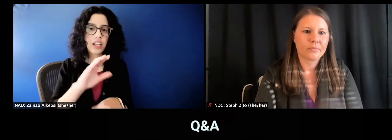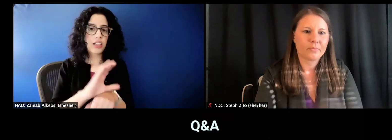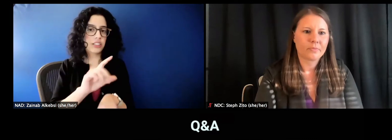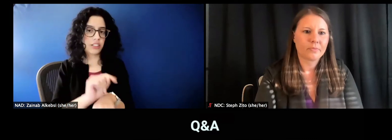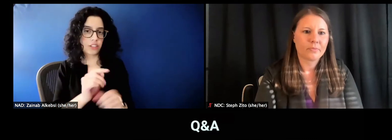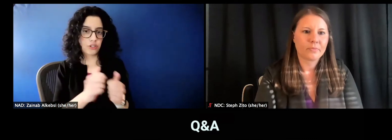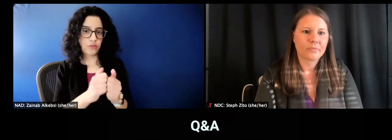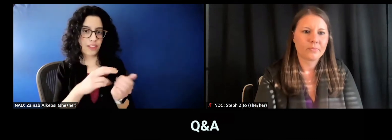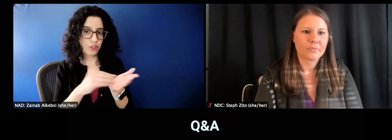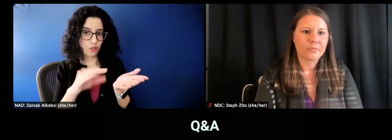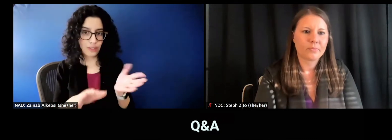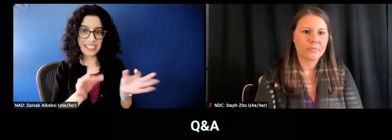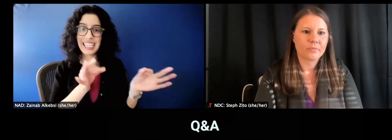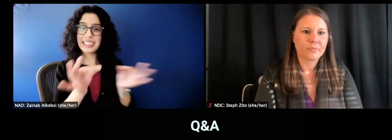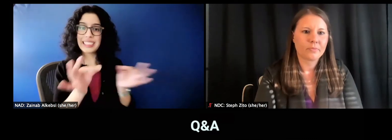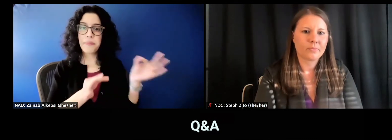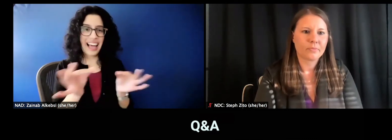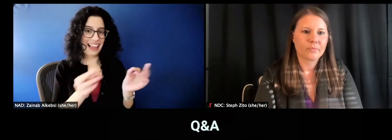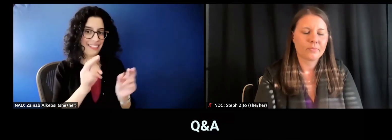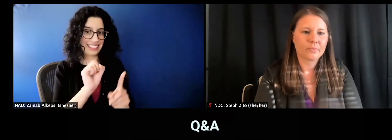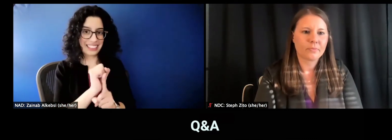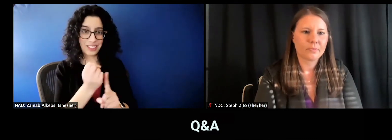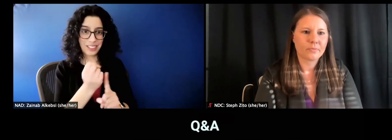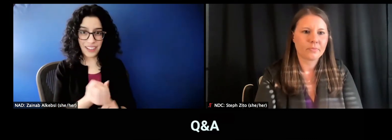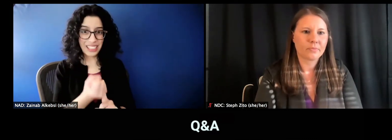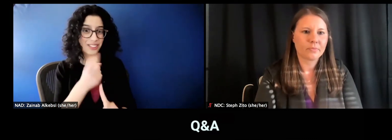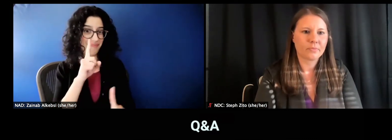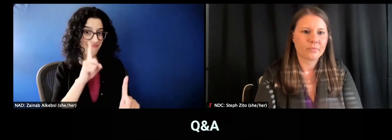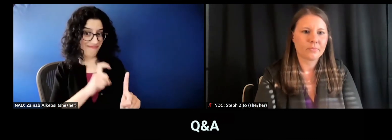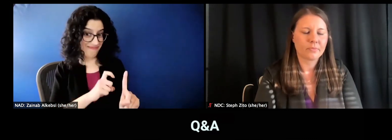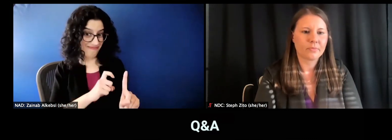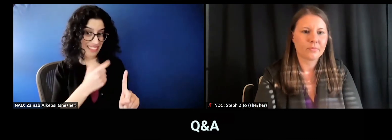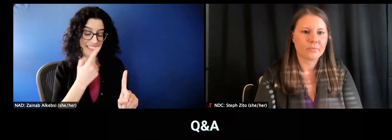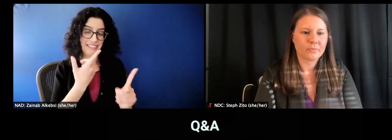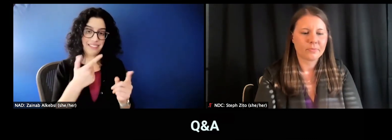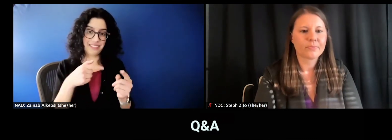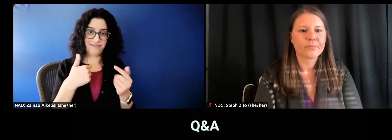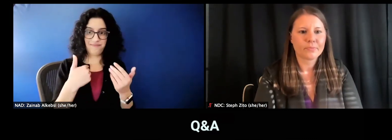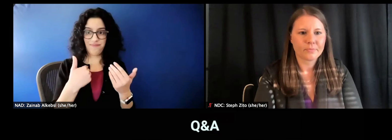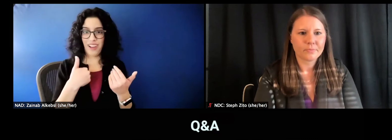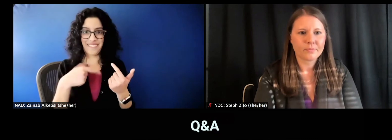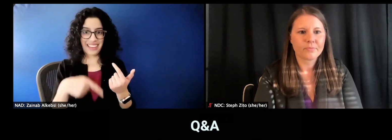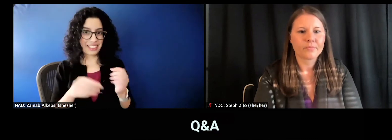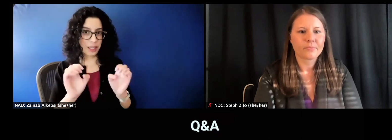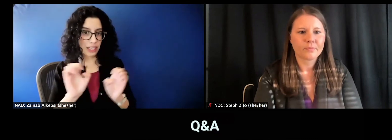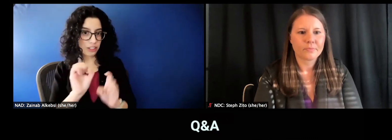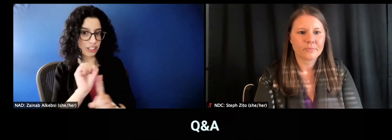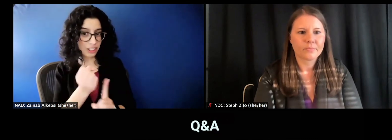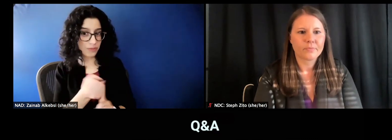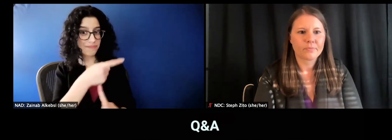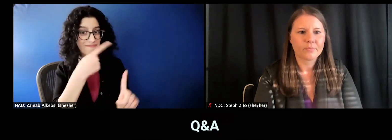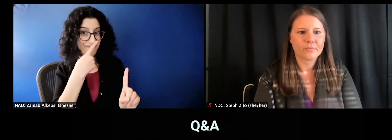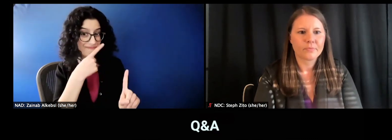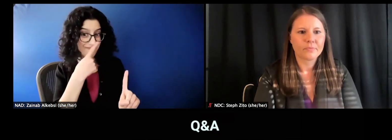but you want to consult with the student, explain the situation and ask them how they want to handle this emergency